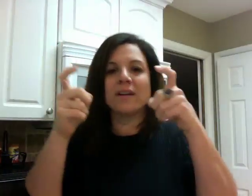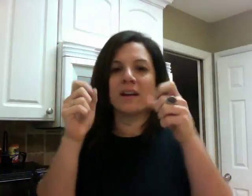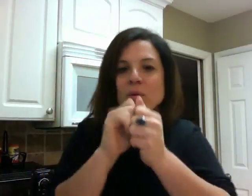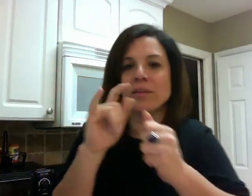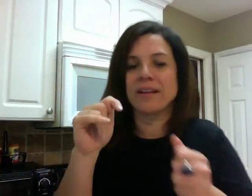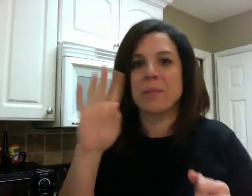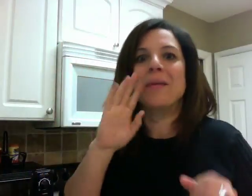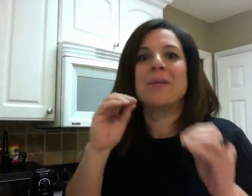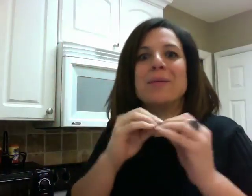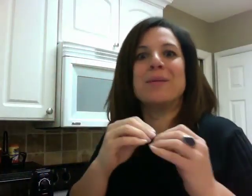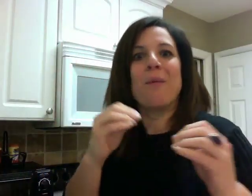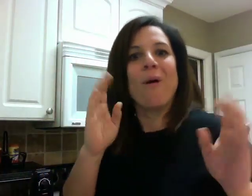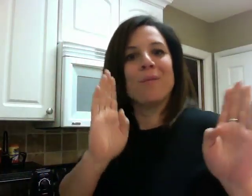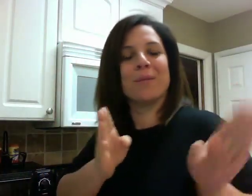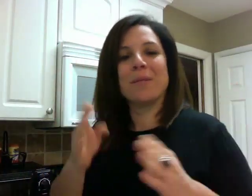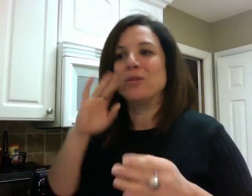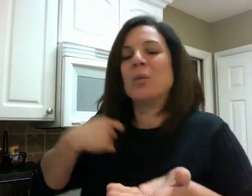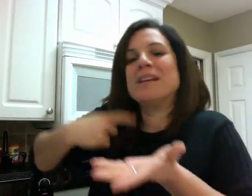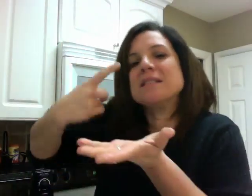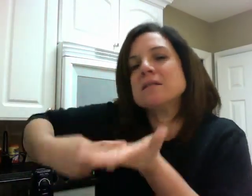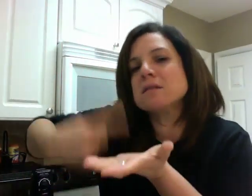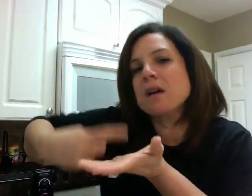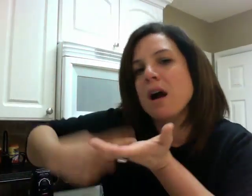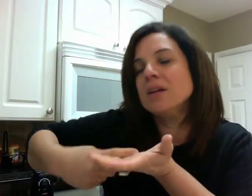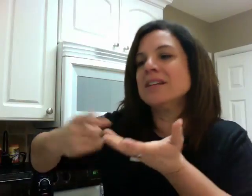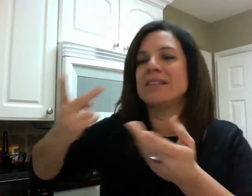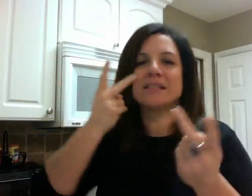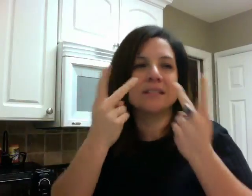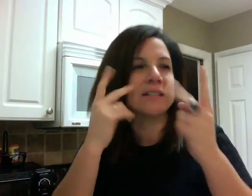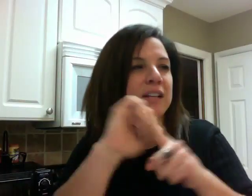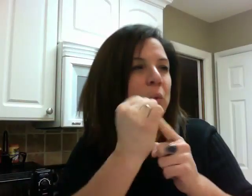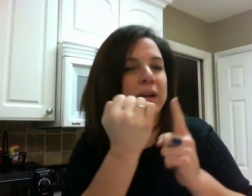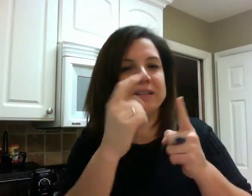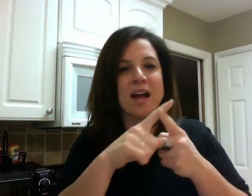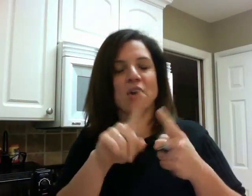They will be more prepared since they had the opportunity to discuss and see situations